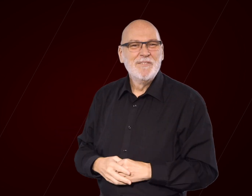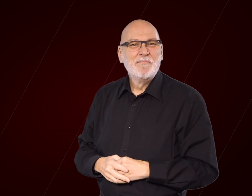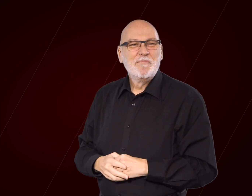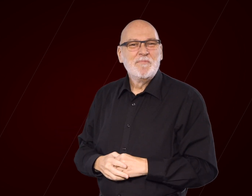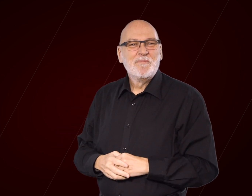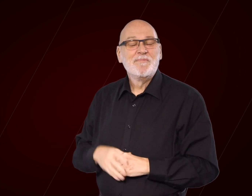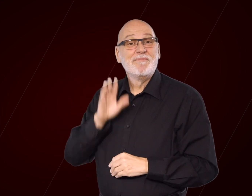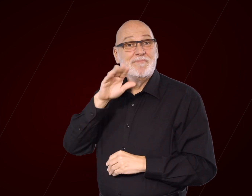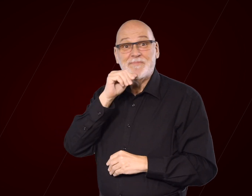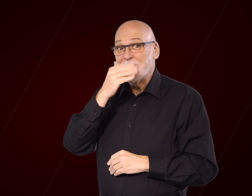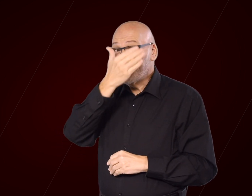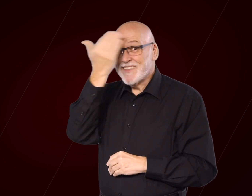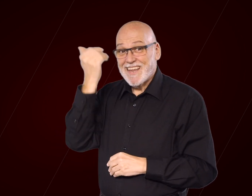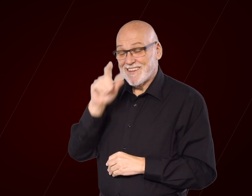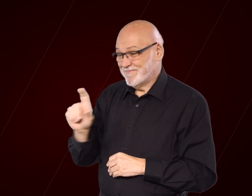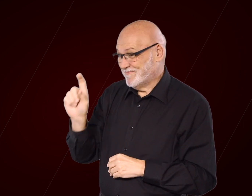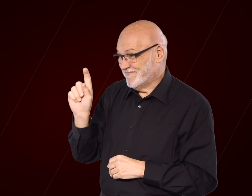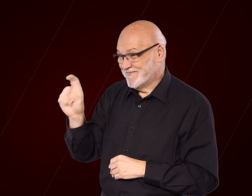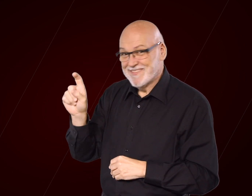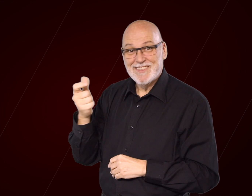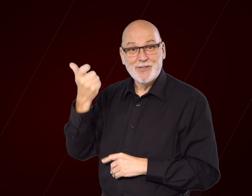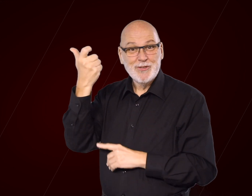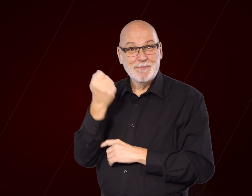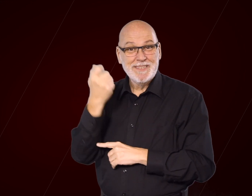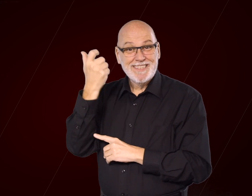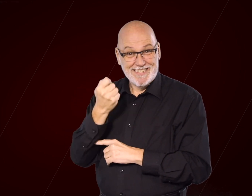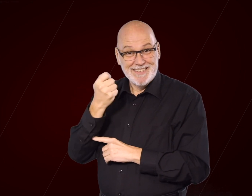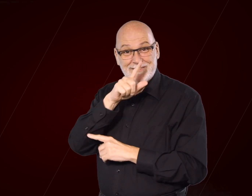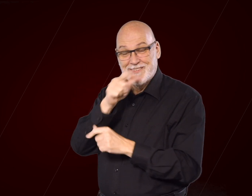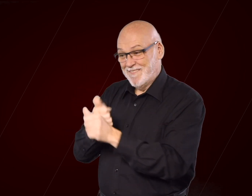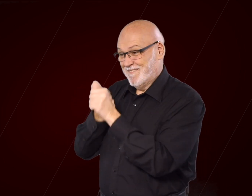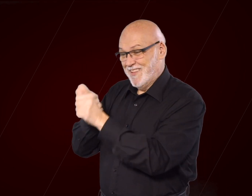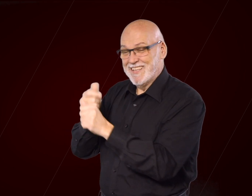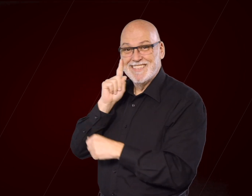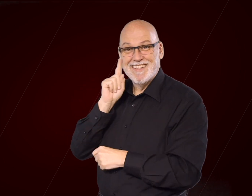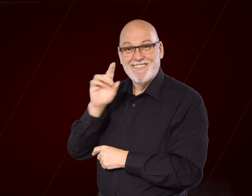Don’t forget to subscribe, like, and follow